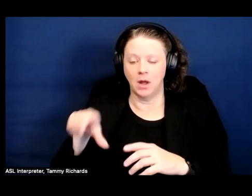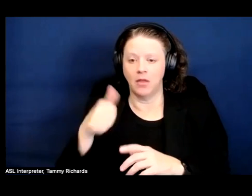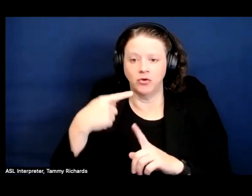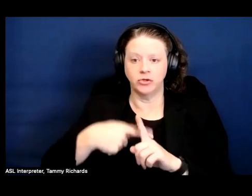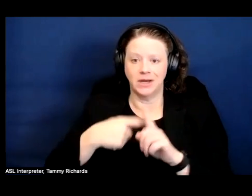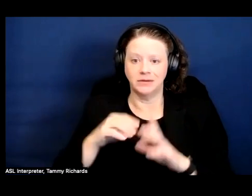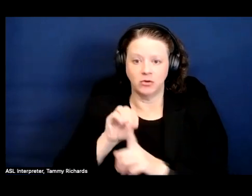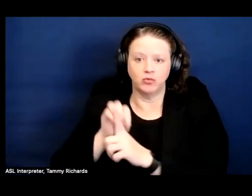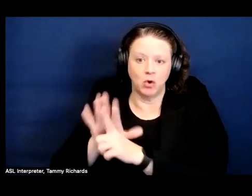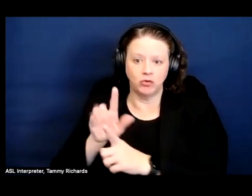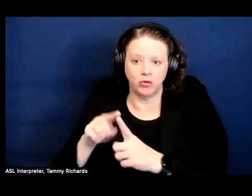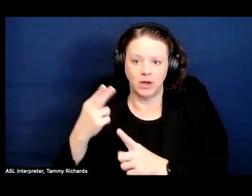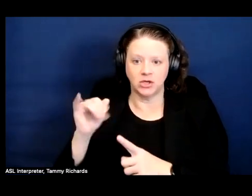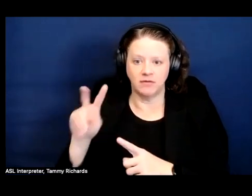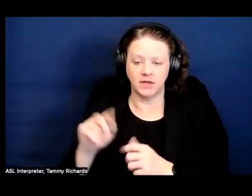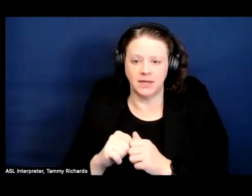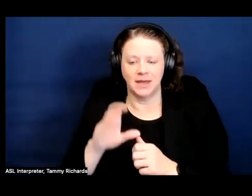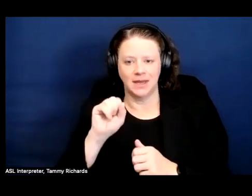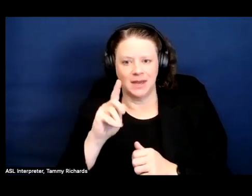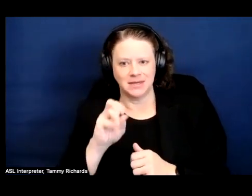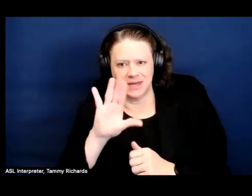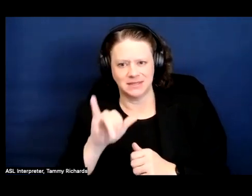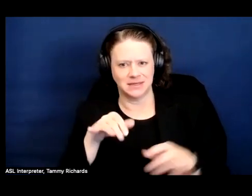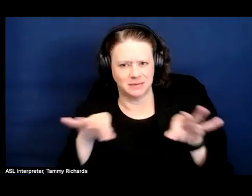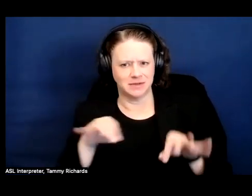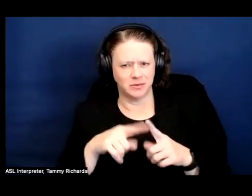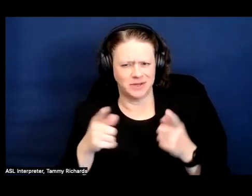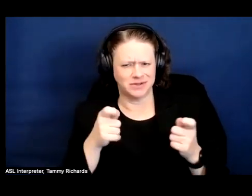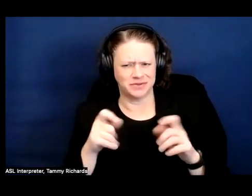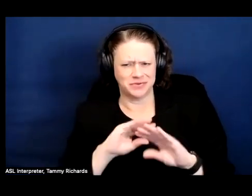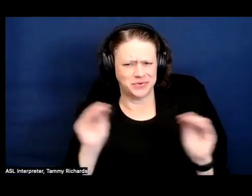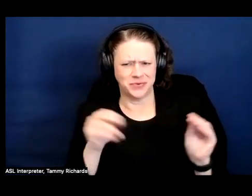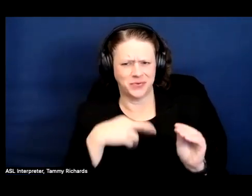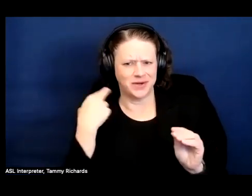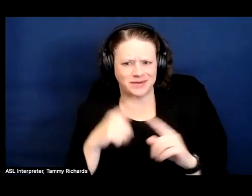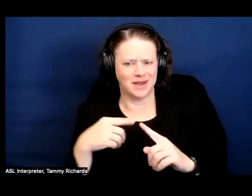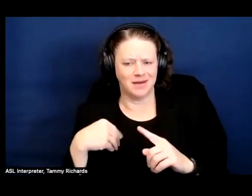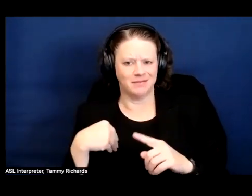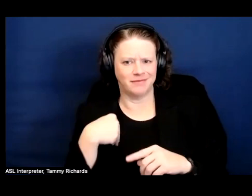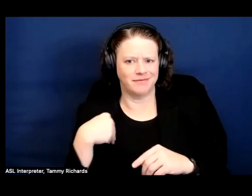So it's going to be illegal to refuse to enter into or renew an agreement for tenancy